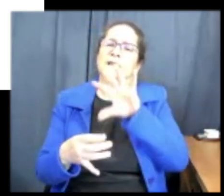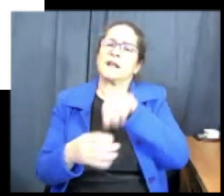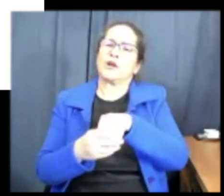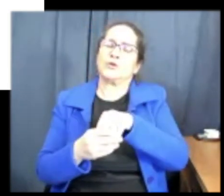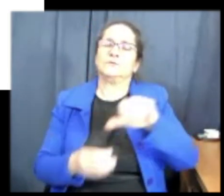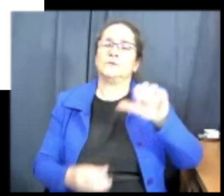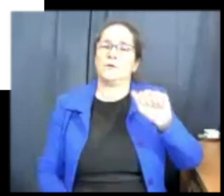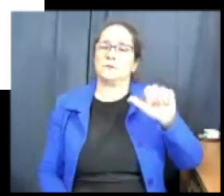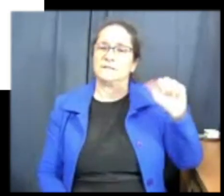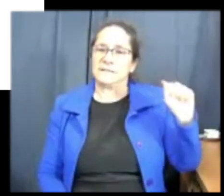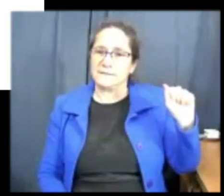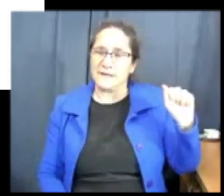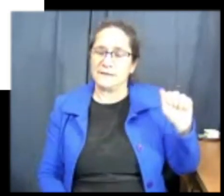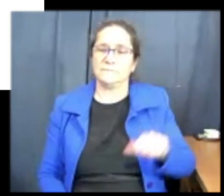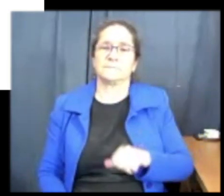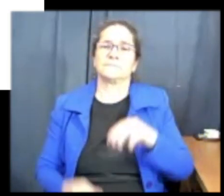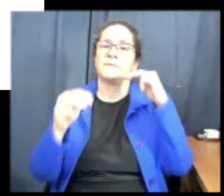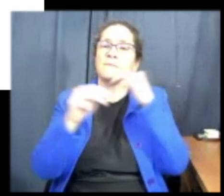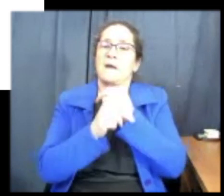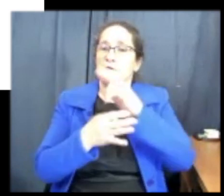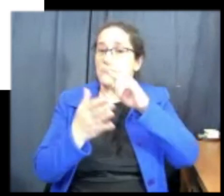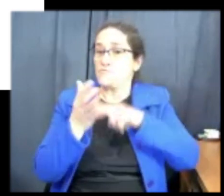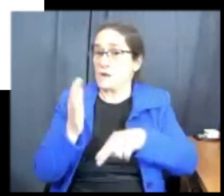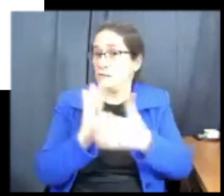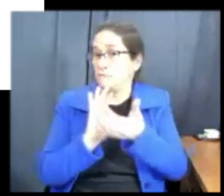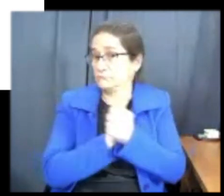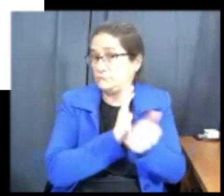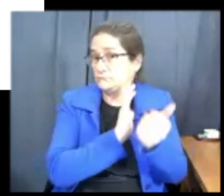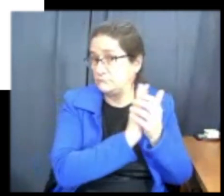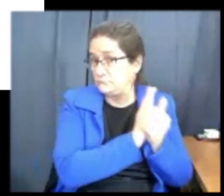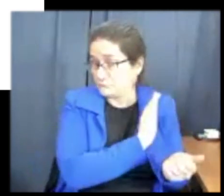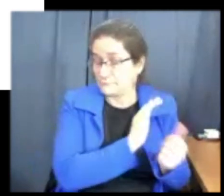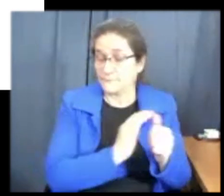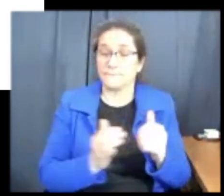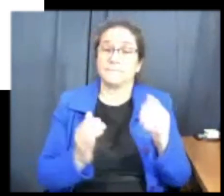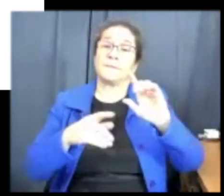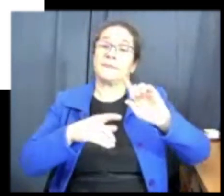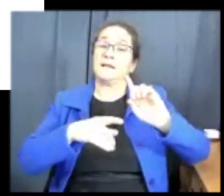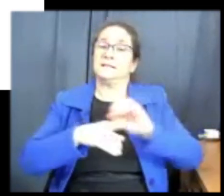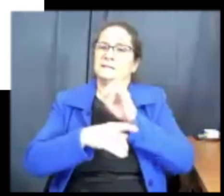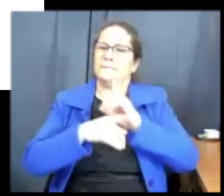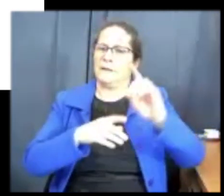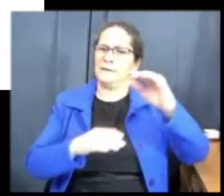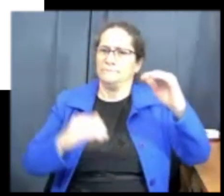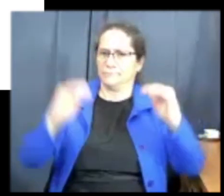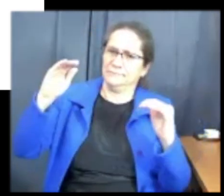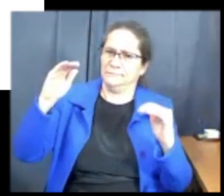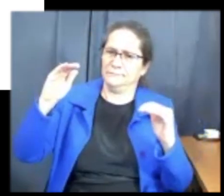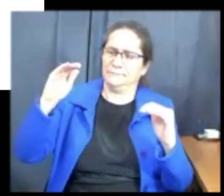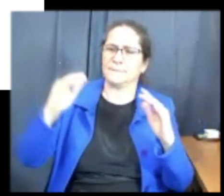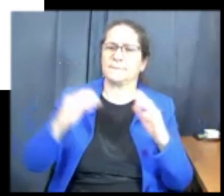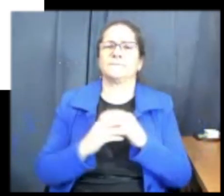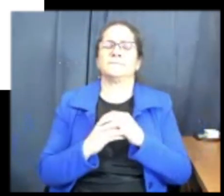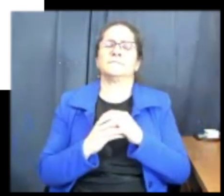and reading proficiency, discipline discrepancies,